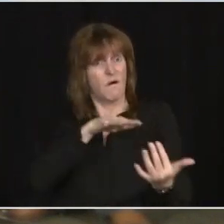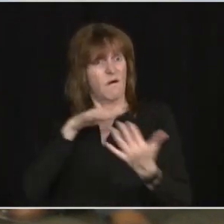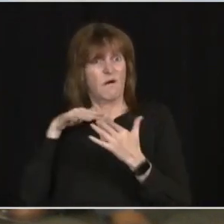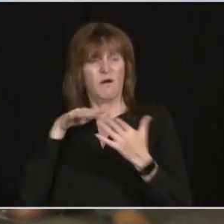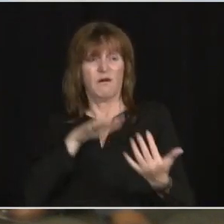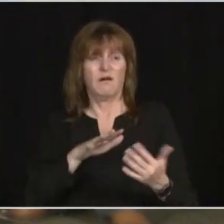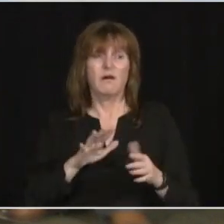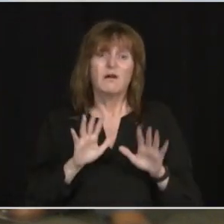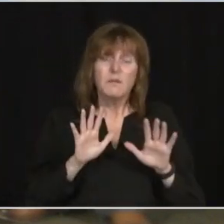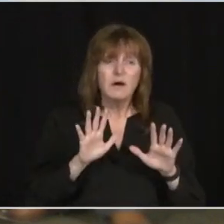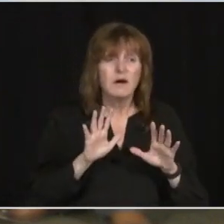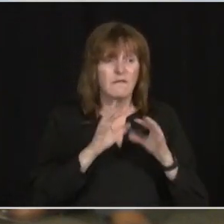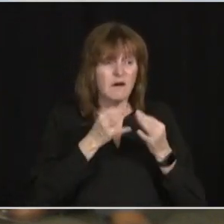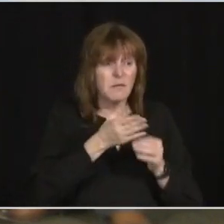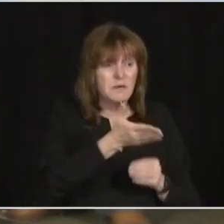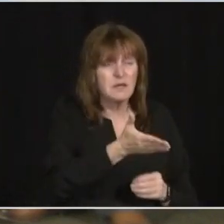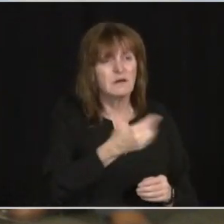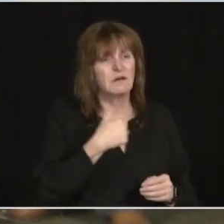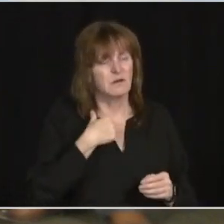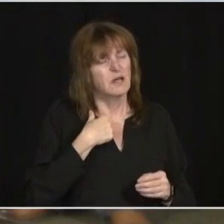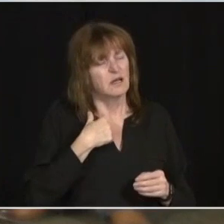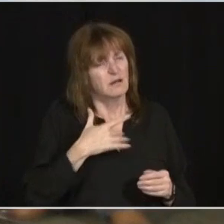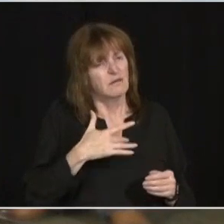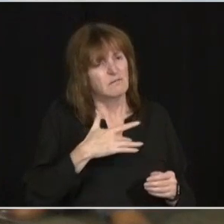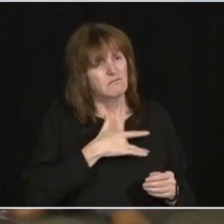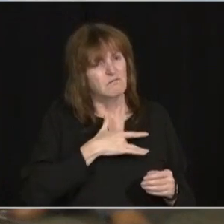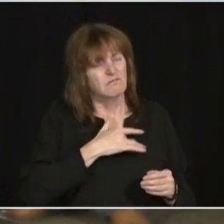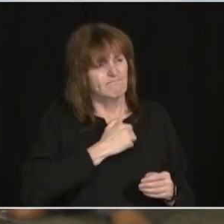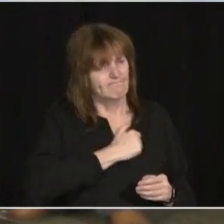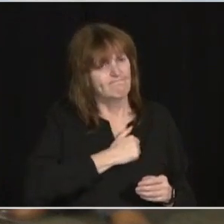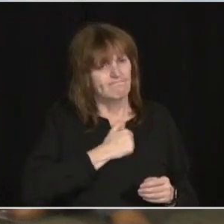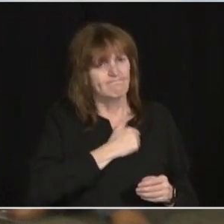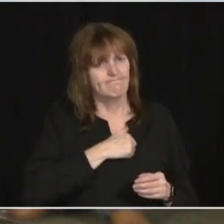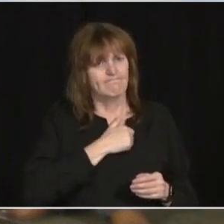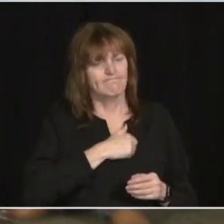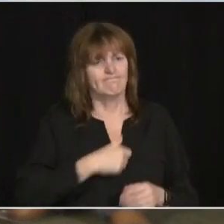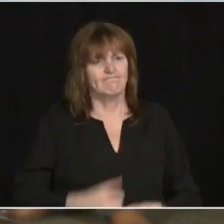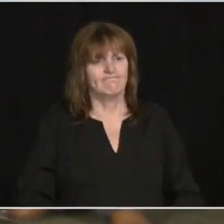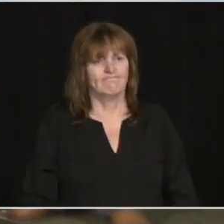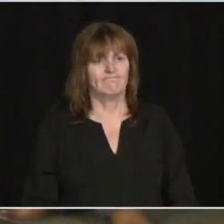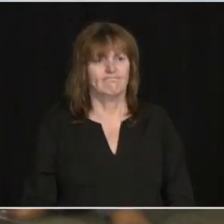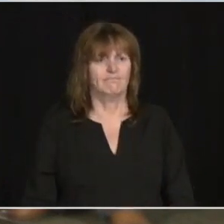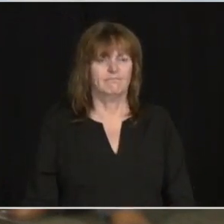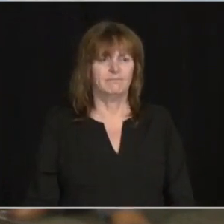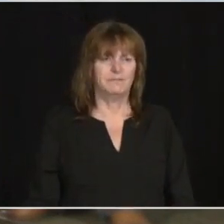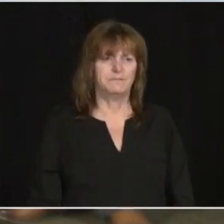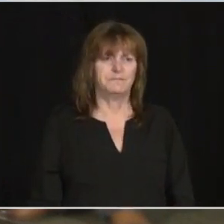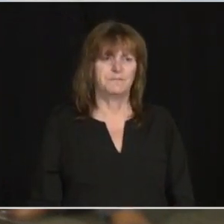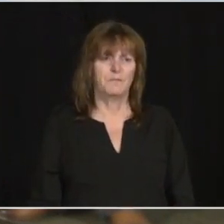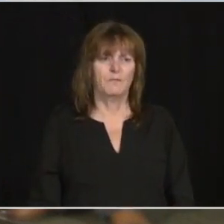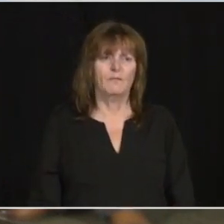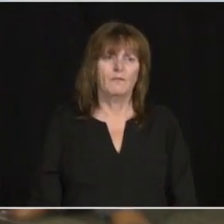individual who's lost her life. Thank you. One more for Minister Fullerton.